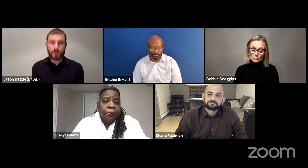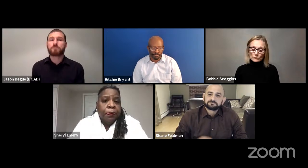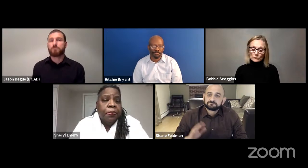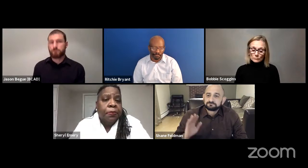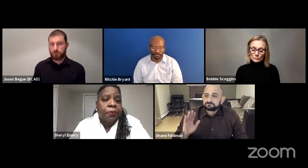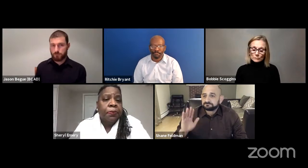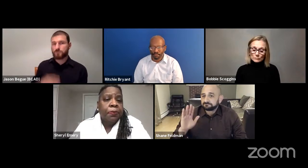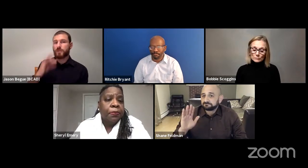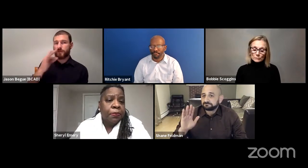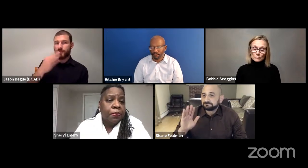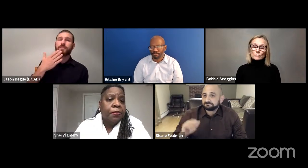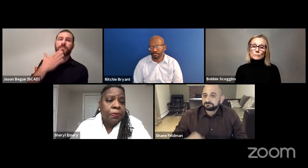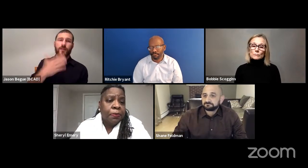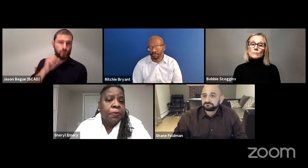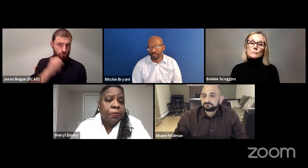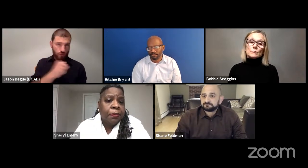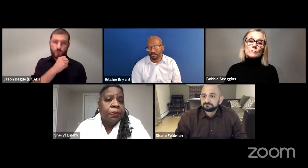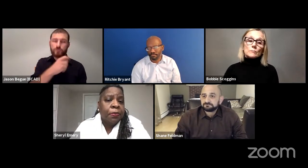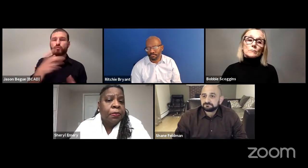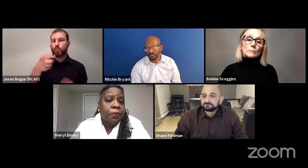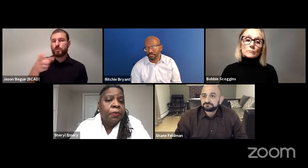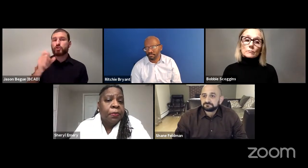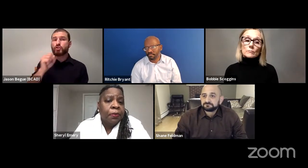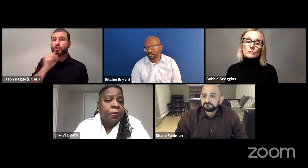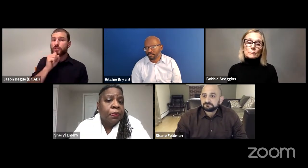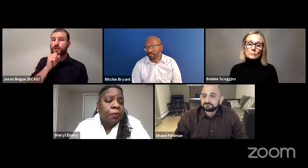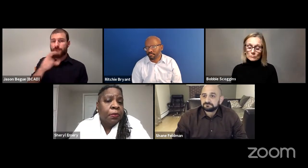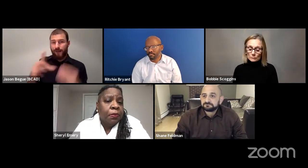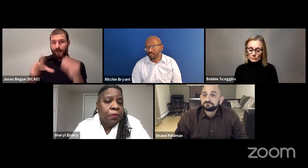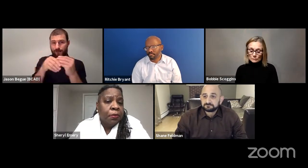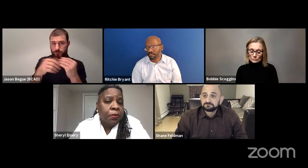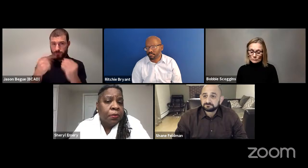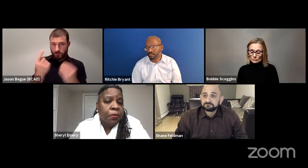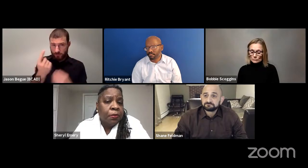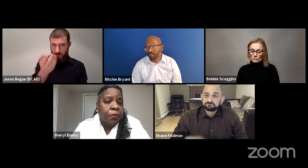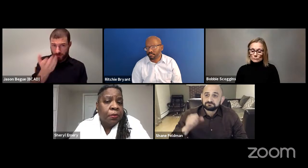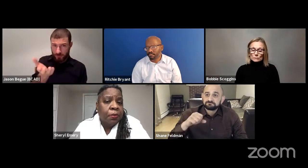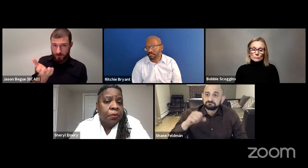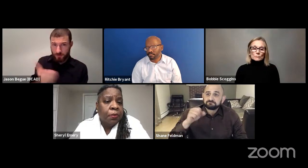people of color in these processes. JASON BEGUE: Thank you, Sheryl. Shane, do